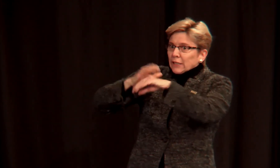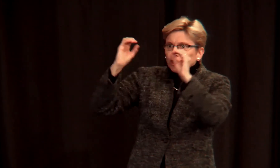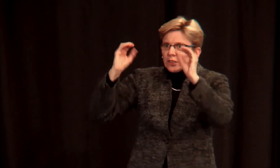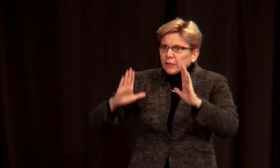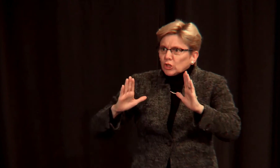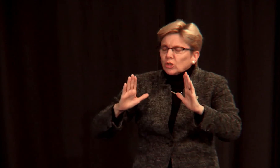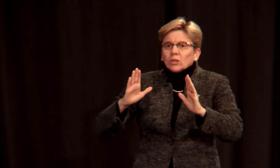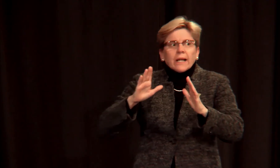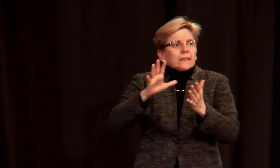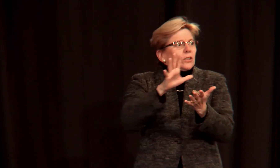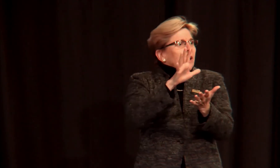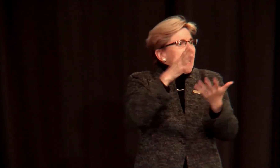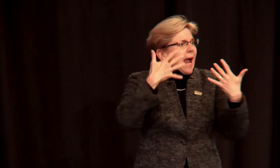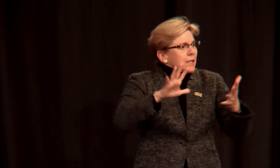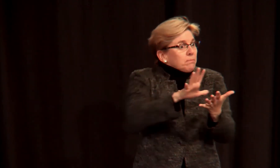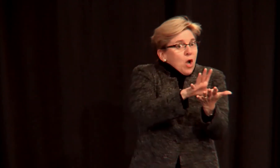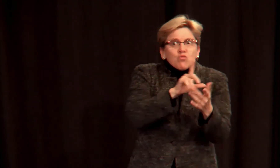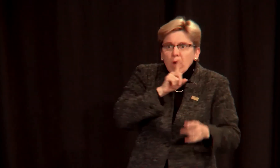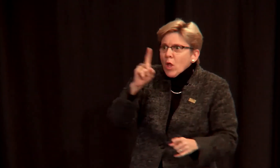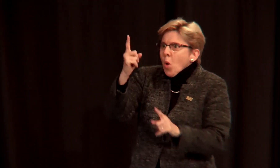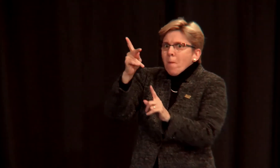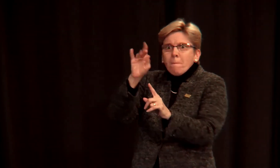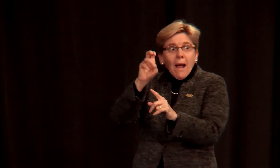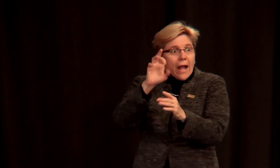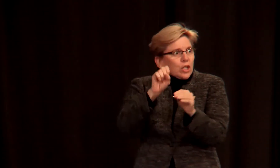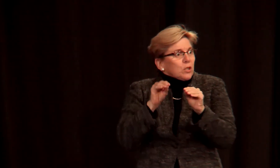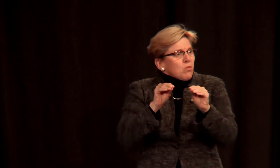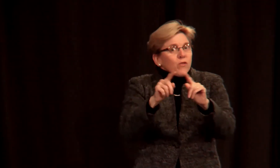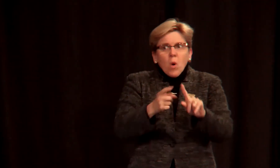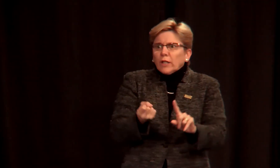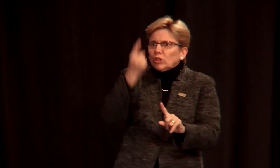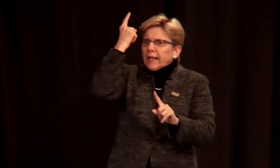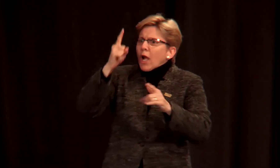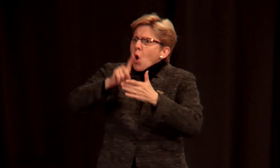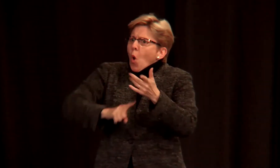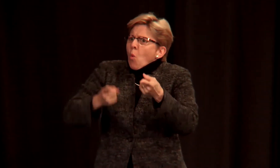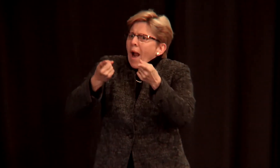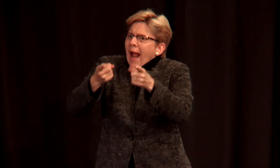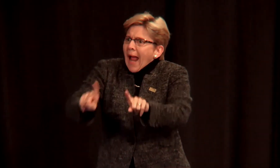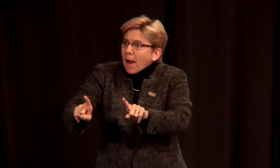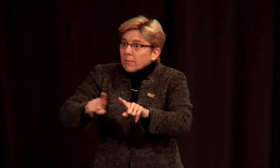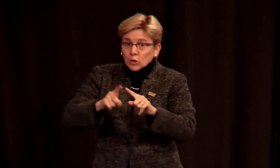from Metro deaf school, have been pioneers in finding out what happens in